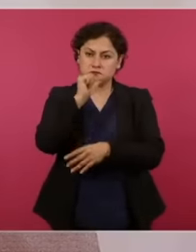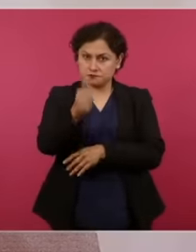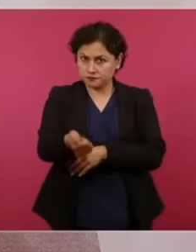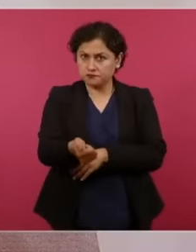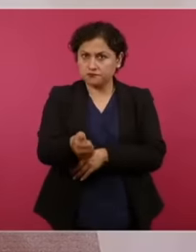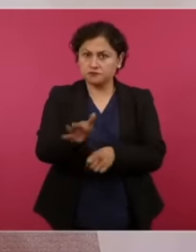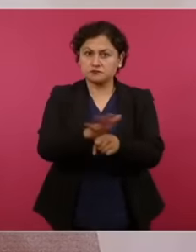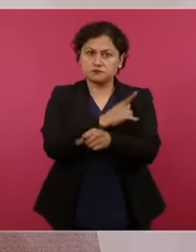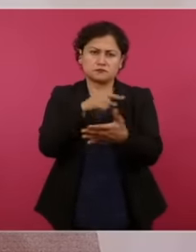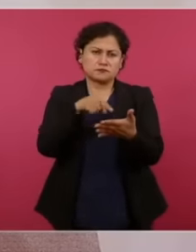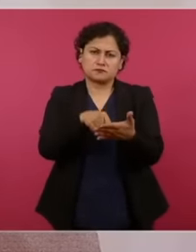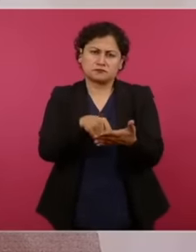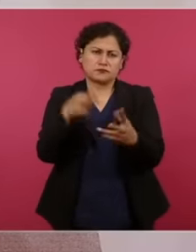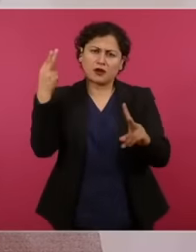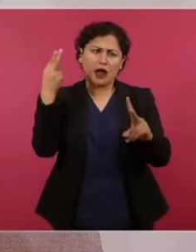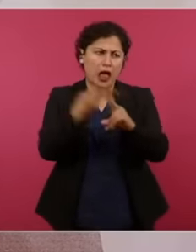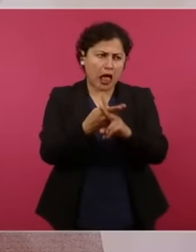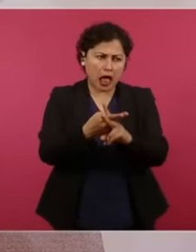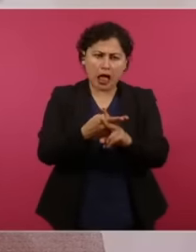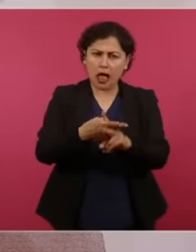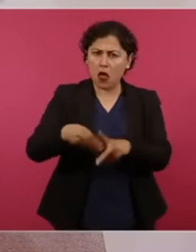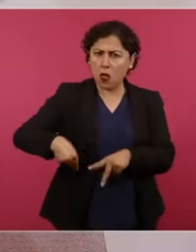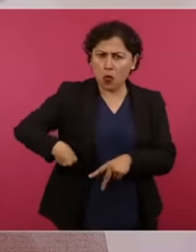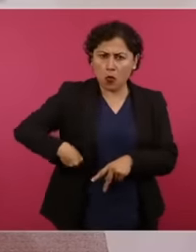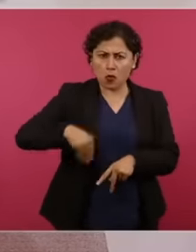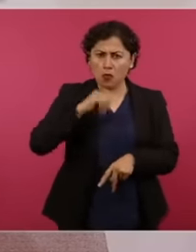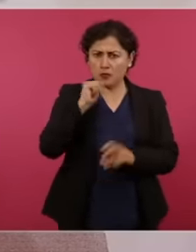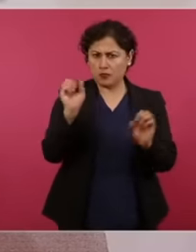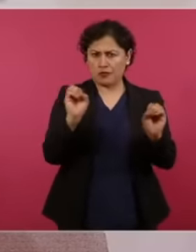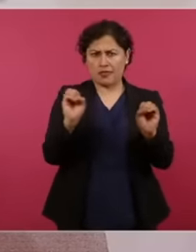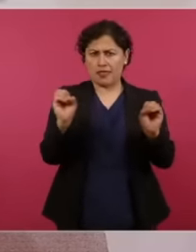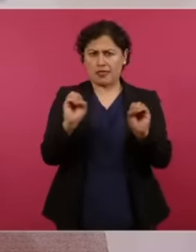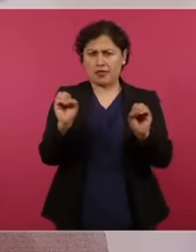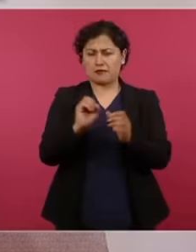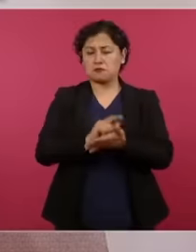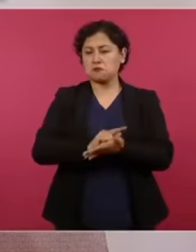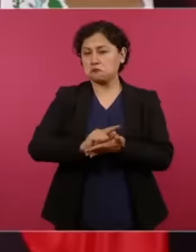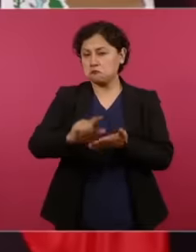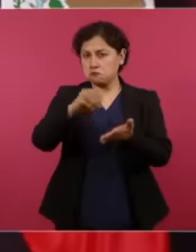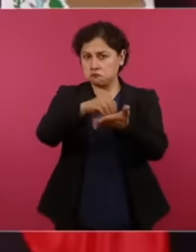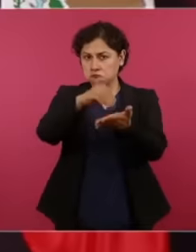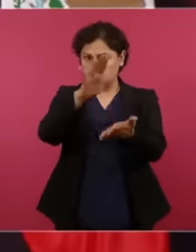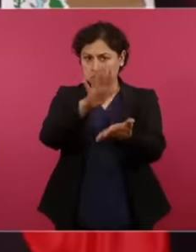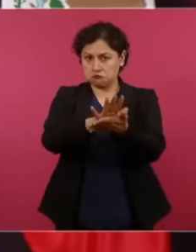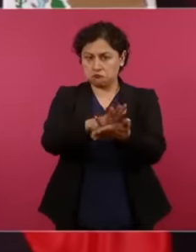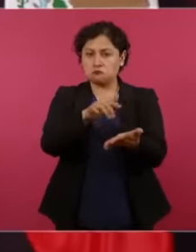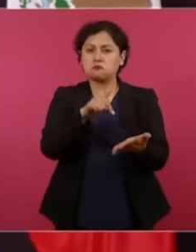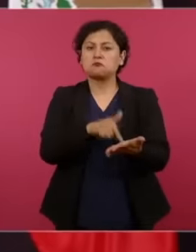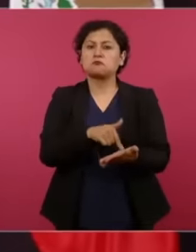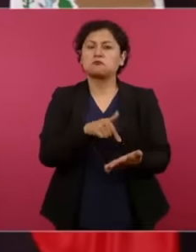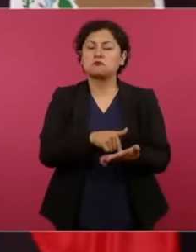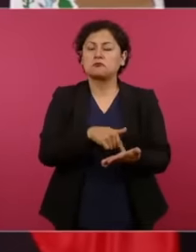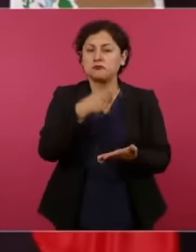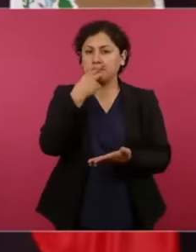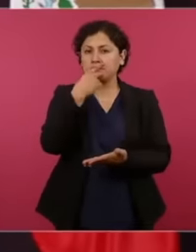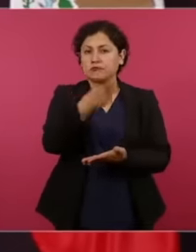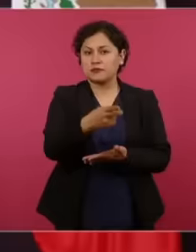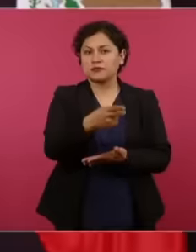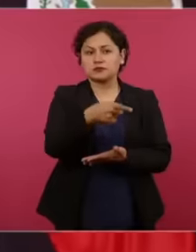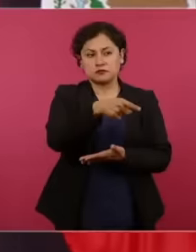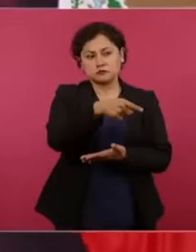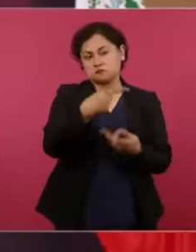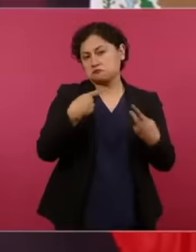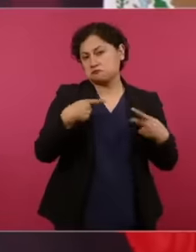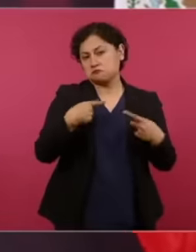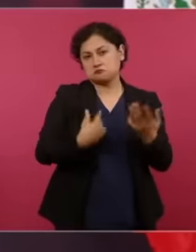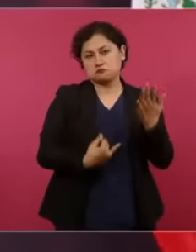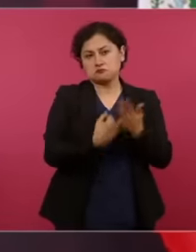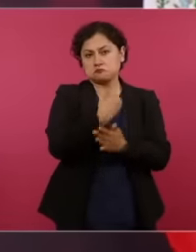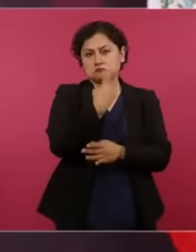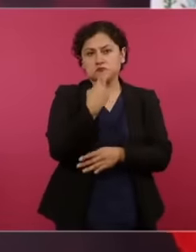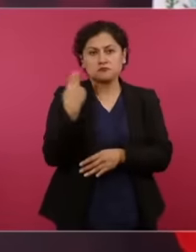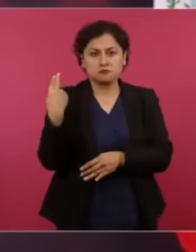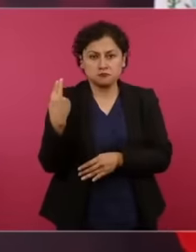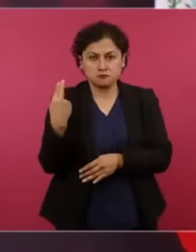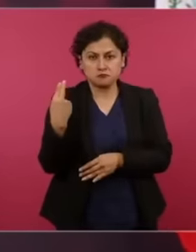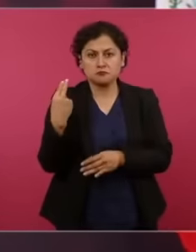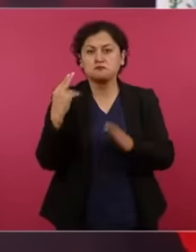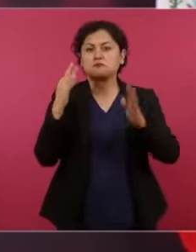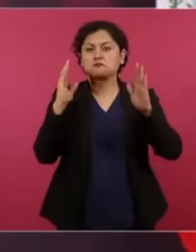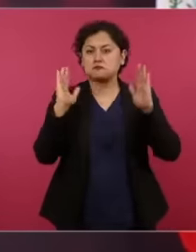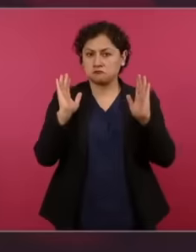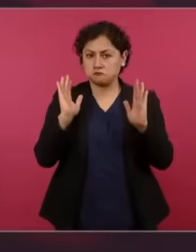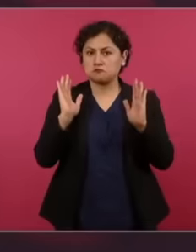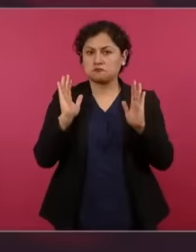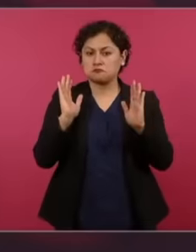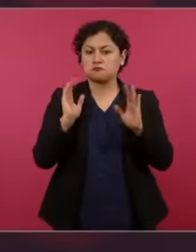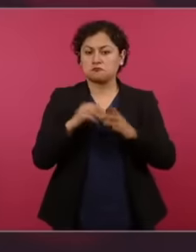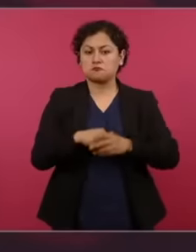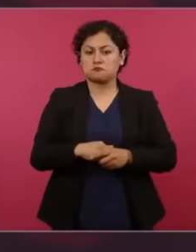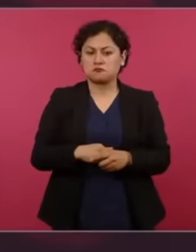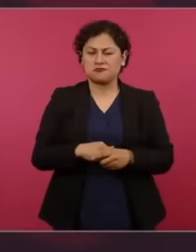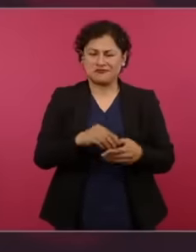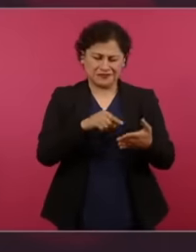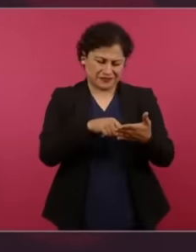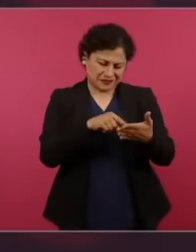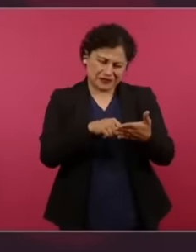homicide and there it is established that it was a suicide, suicidal maneuvers